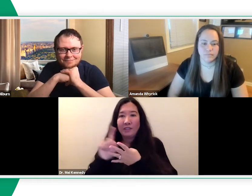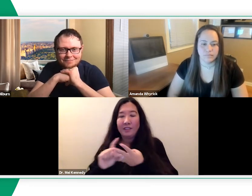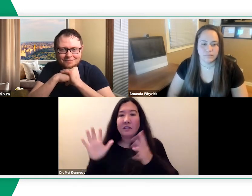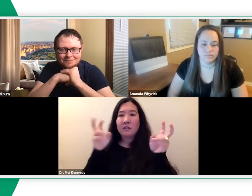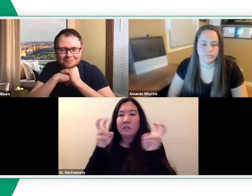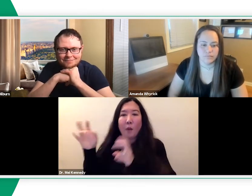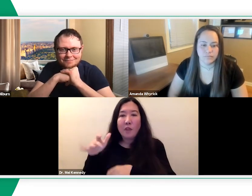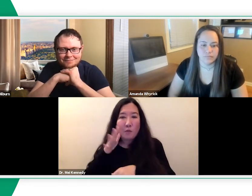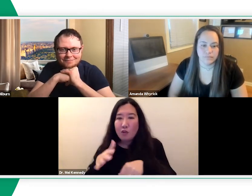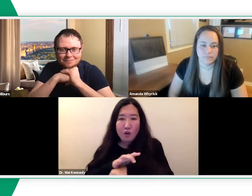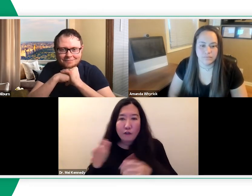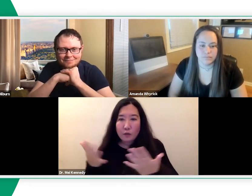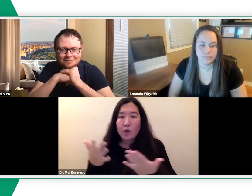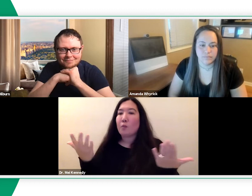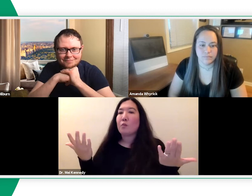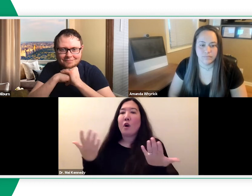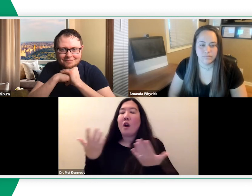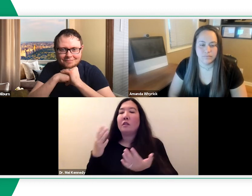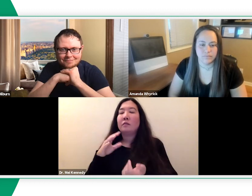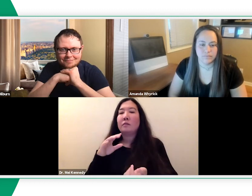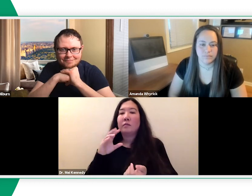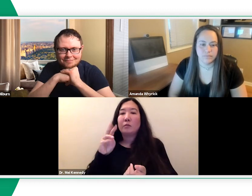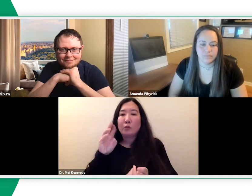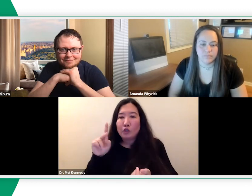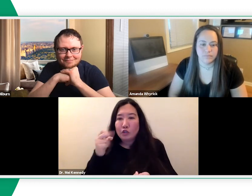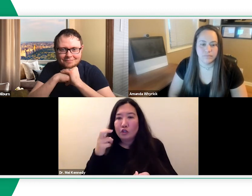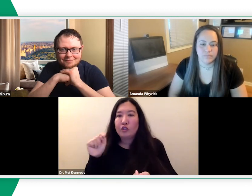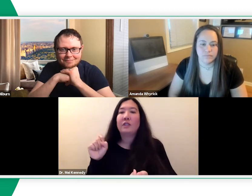I will go into the toolkits themselves. But, basically, each week here is laid out, as